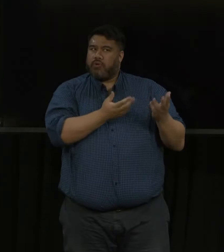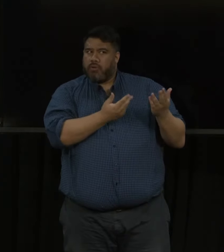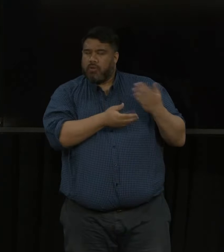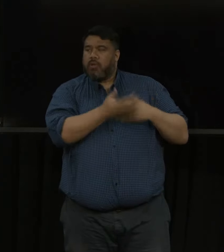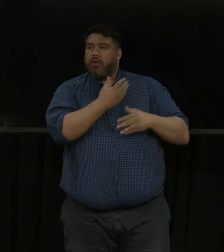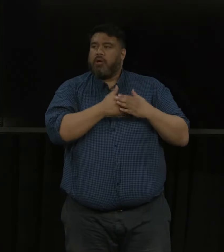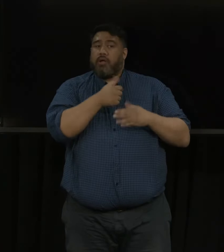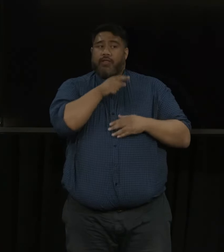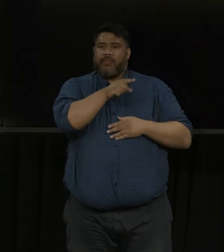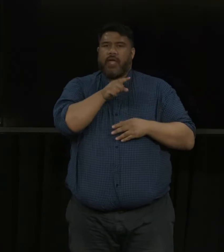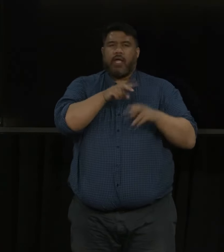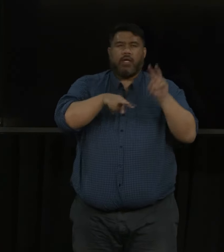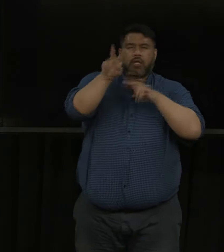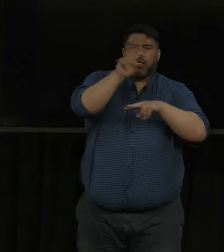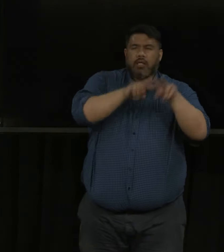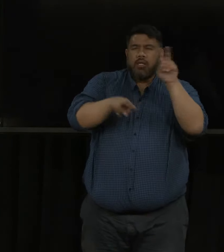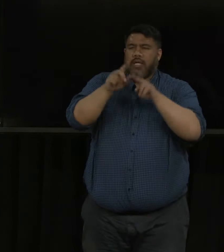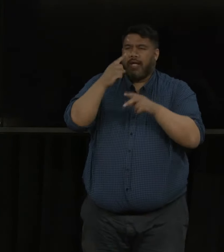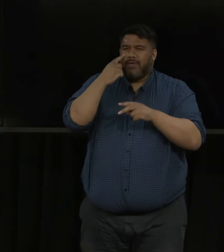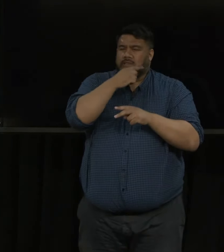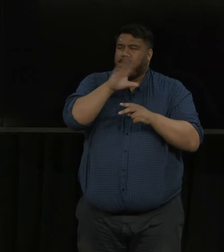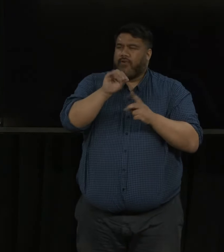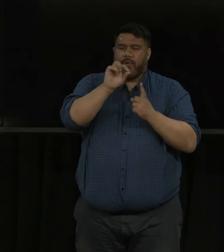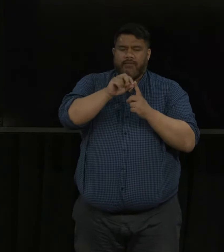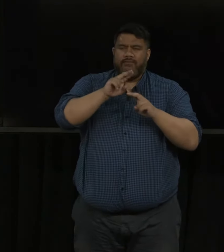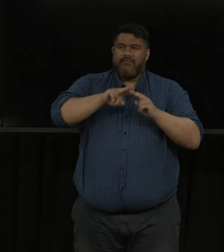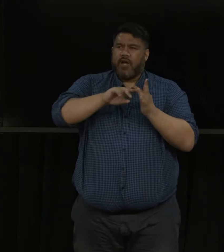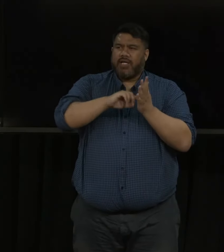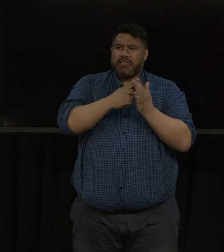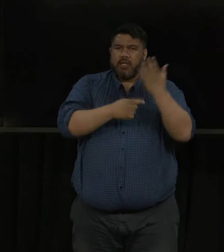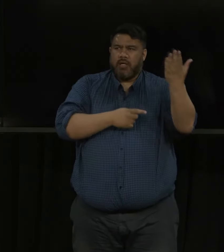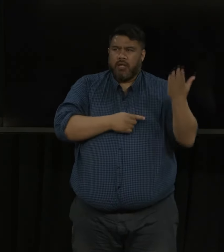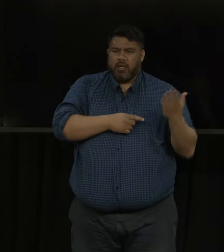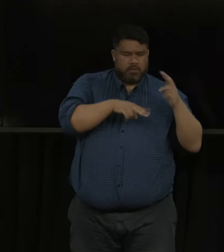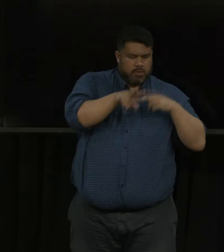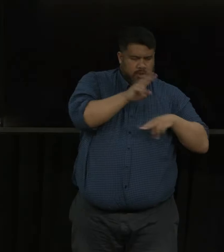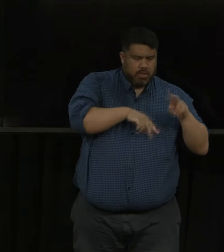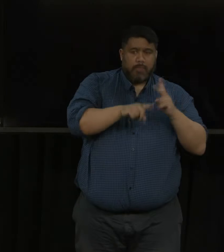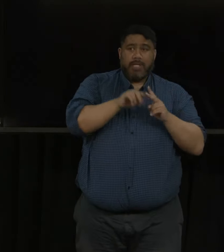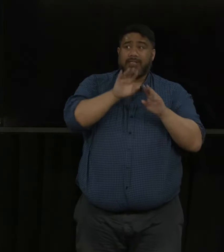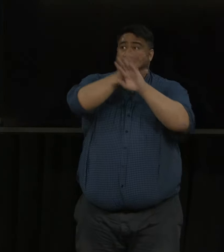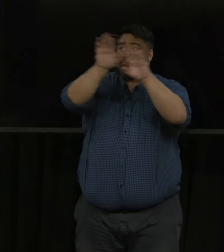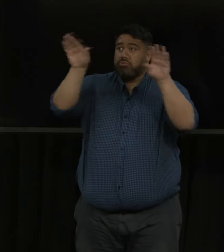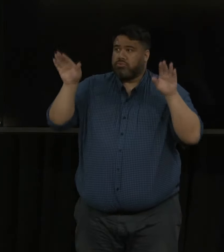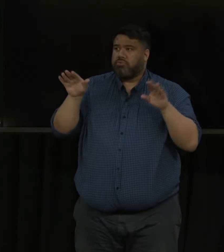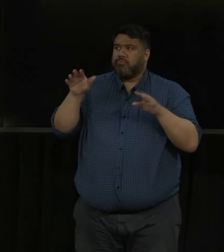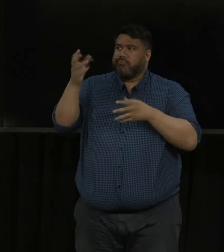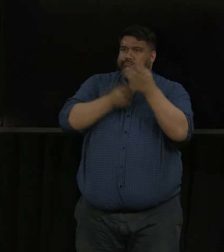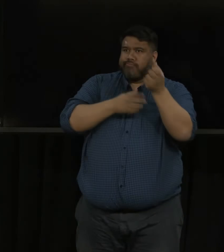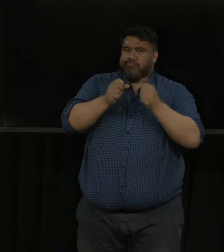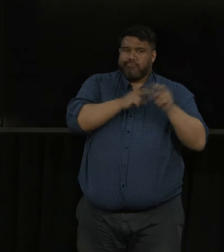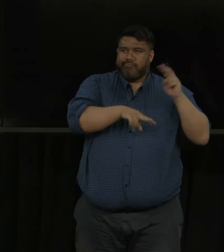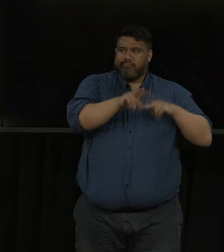timeline on that process? >> It's not something that I can answer. It something we as a group of expert advisers to give us their perspective. I know that they have been